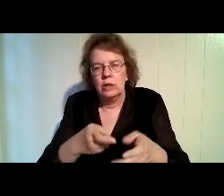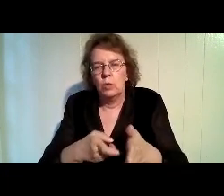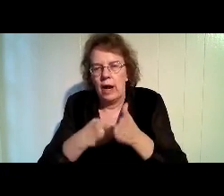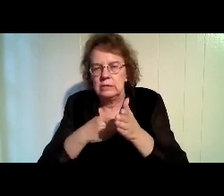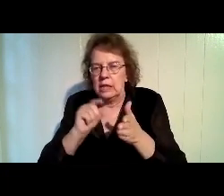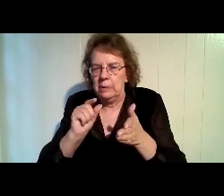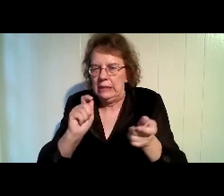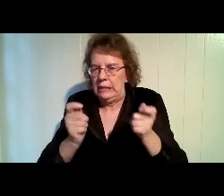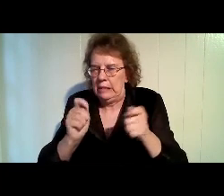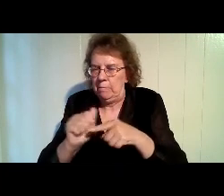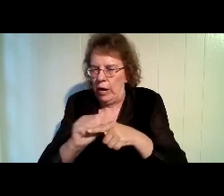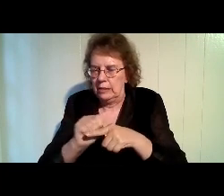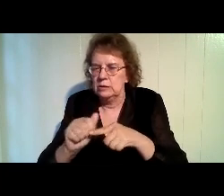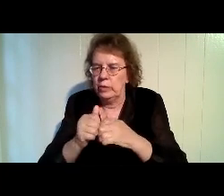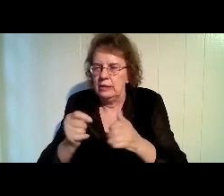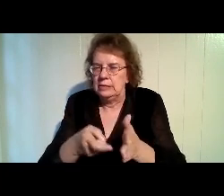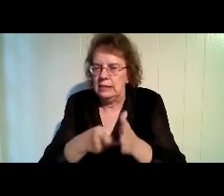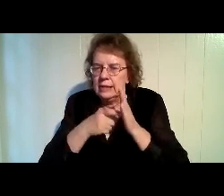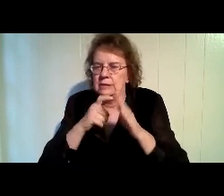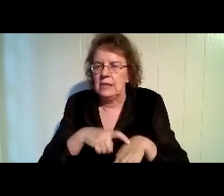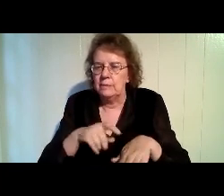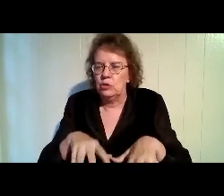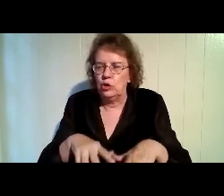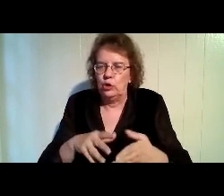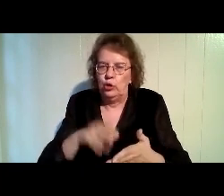Practice with it. It takes time to learn while you using it.